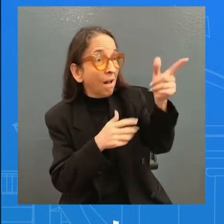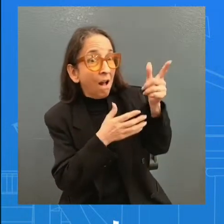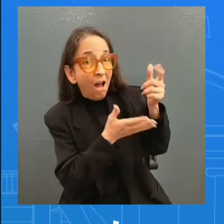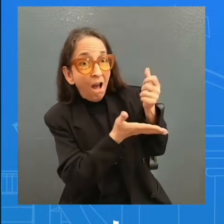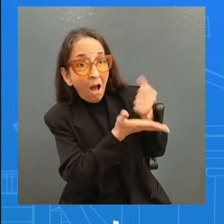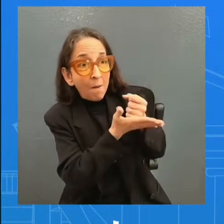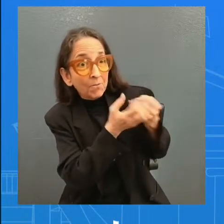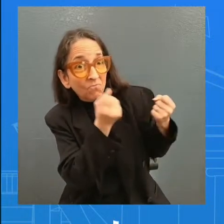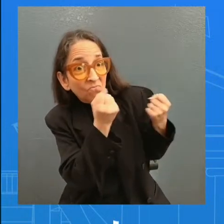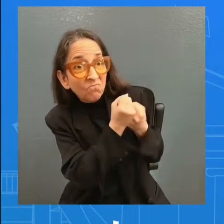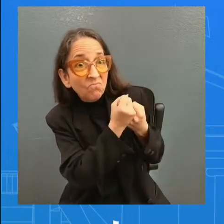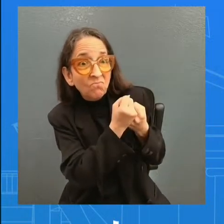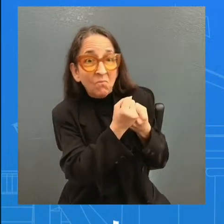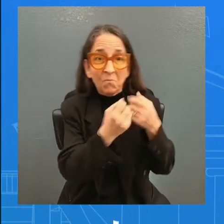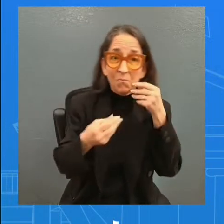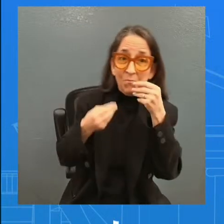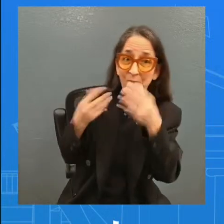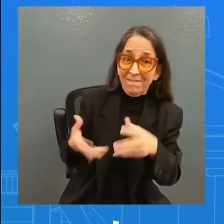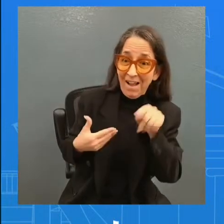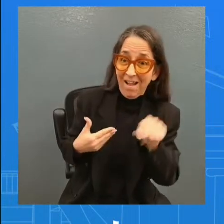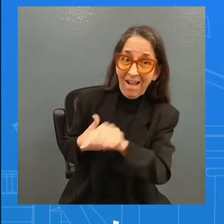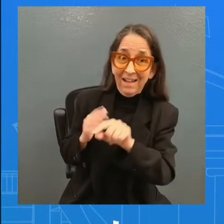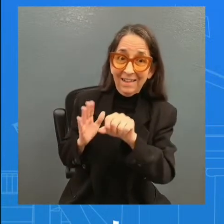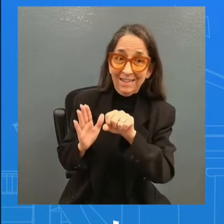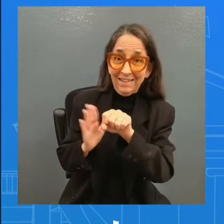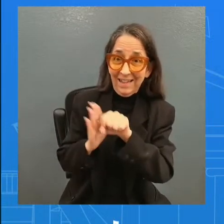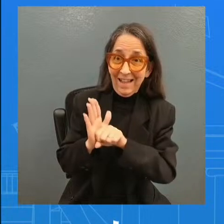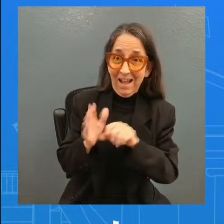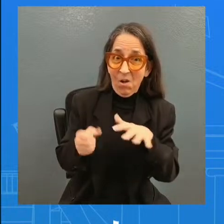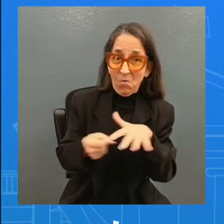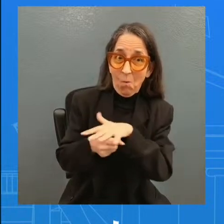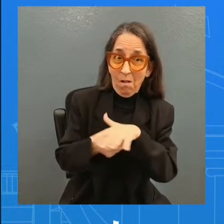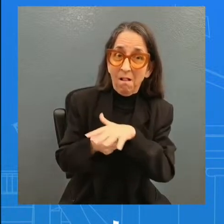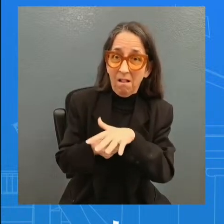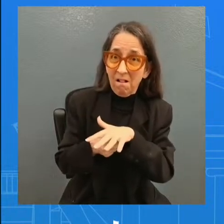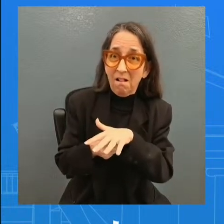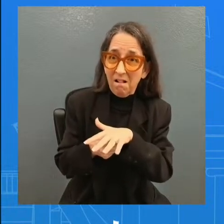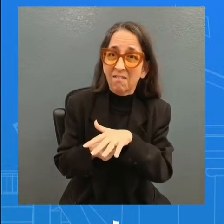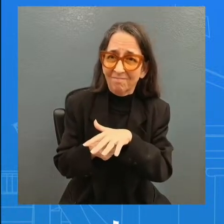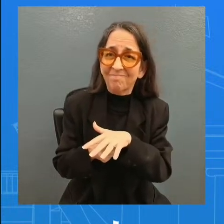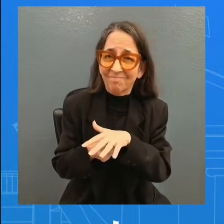Since Wednesday, the president has held regular meetings with his Homeland Security team